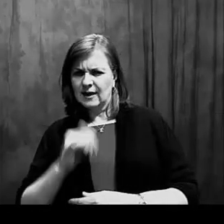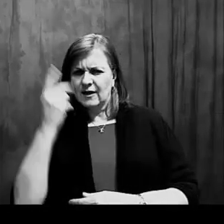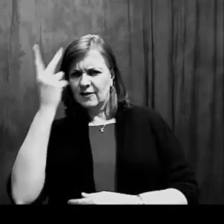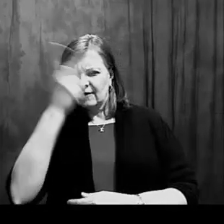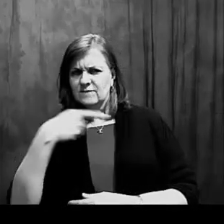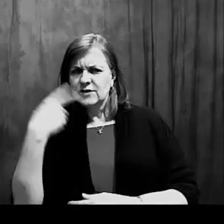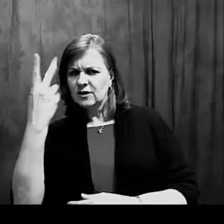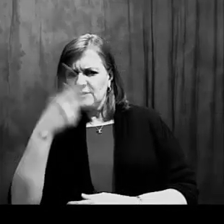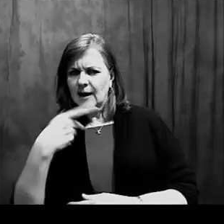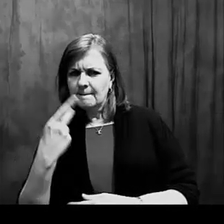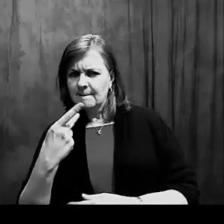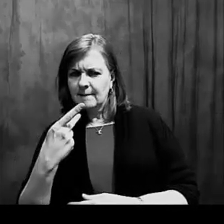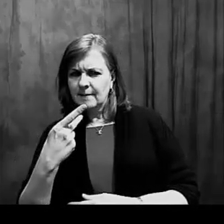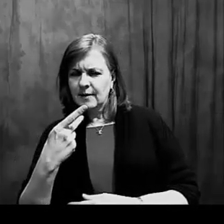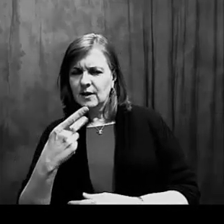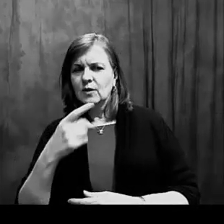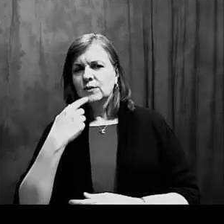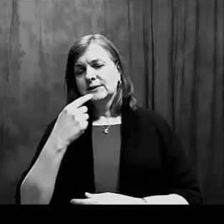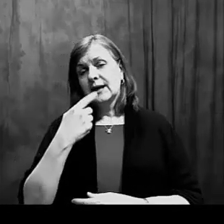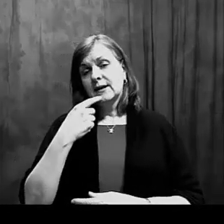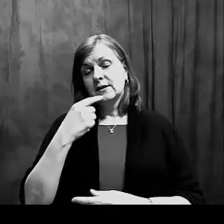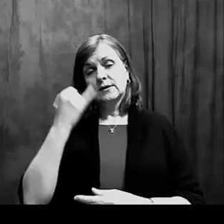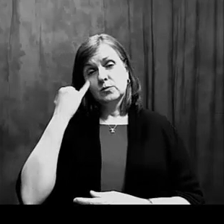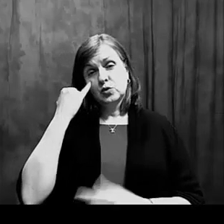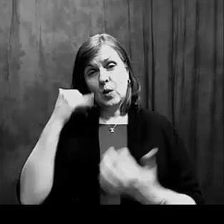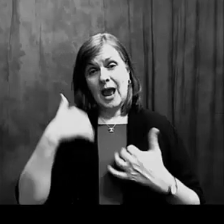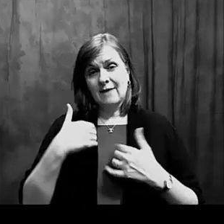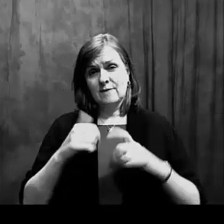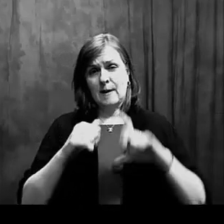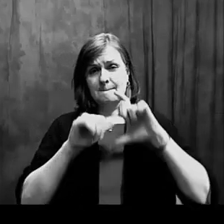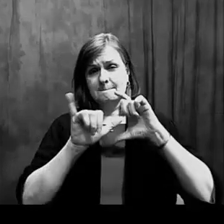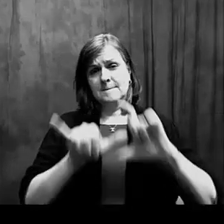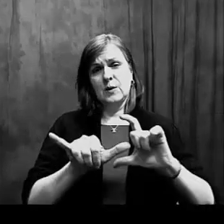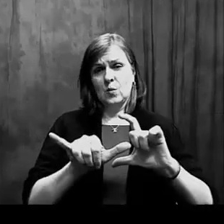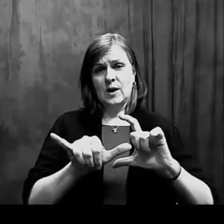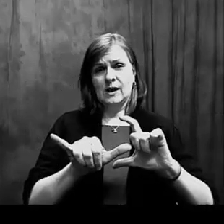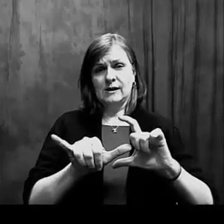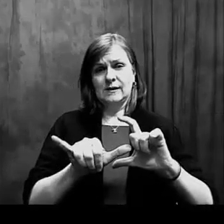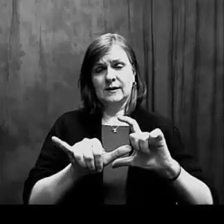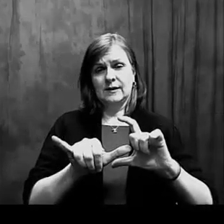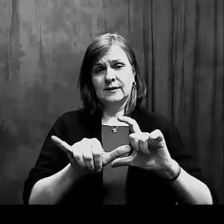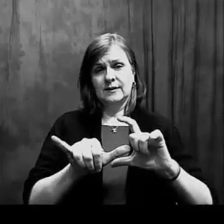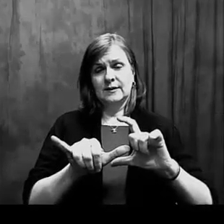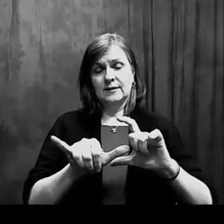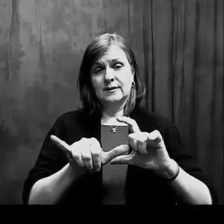here we have different genotypes right?? we've got a big "Y" big "Y"